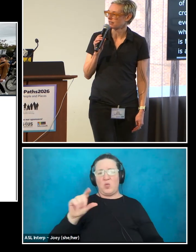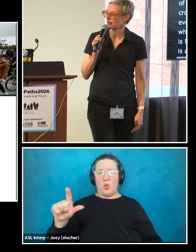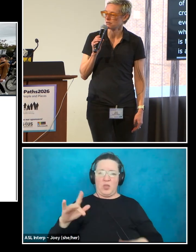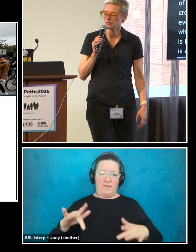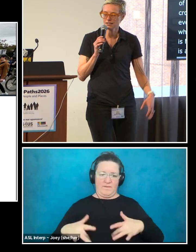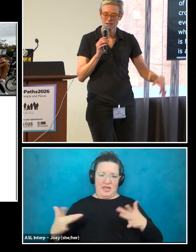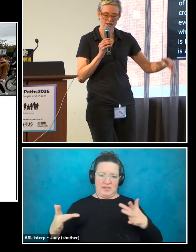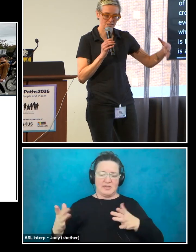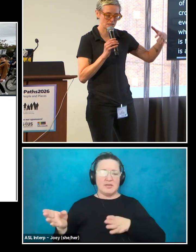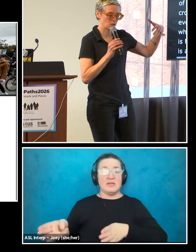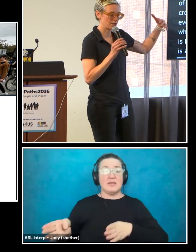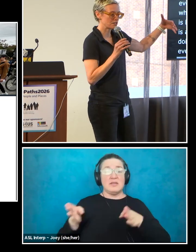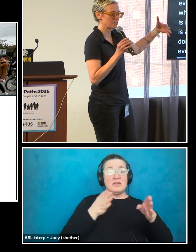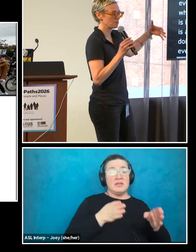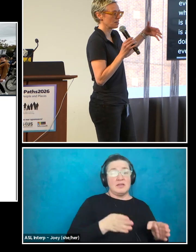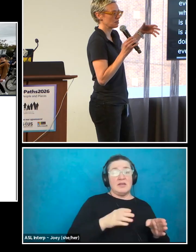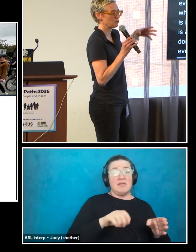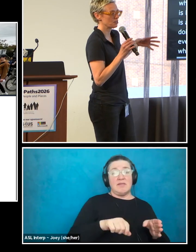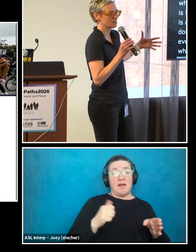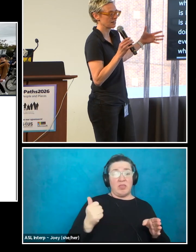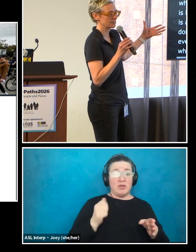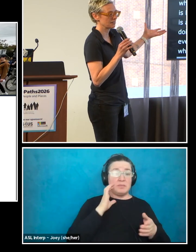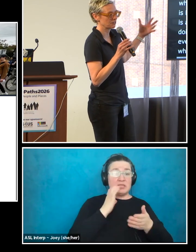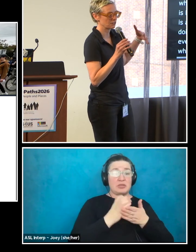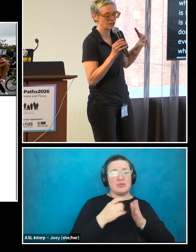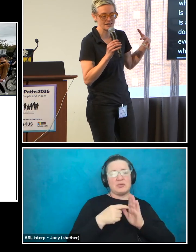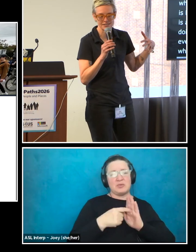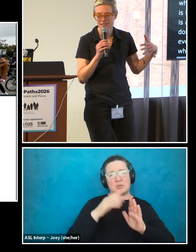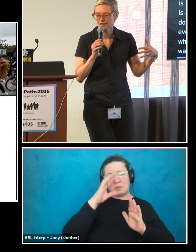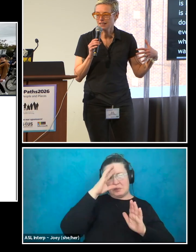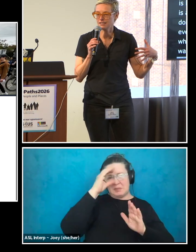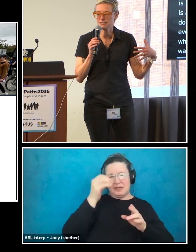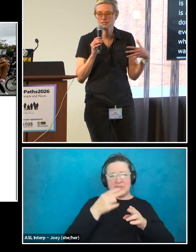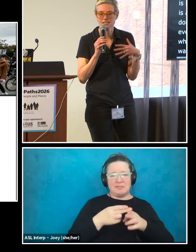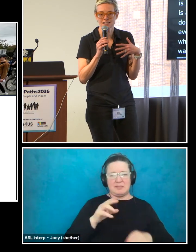thought was like an accessible pedestrian button to push to get a signal to cross. And it's just a